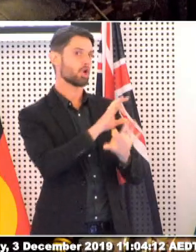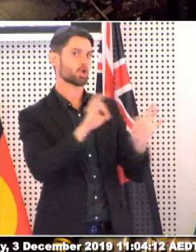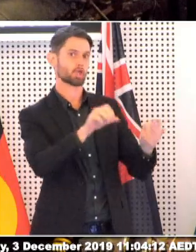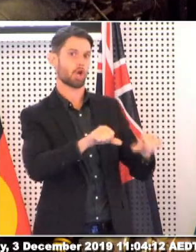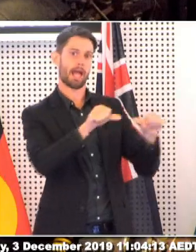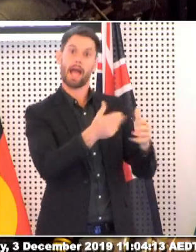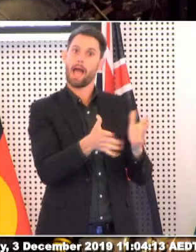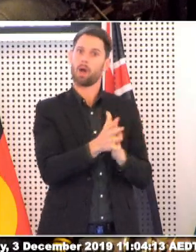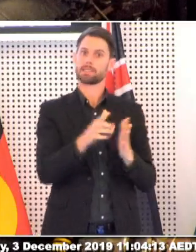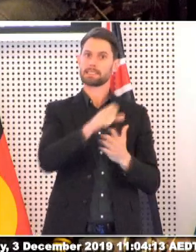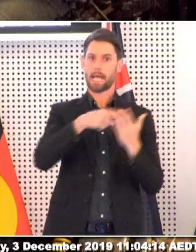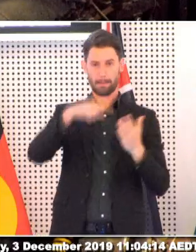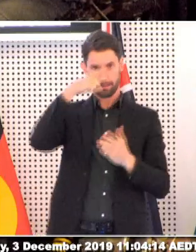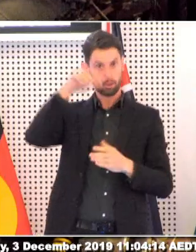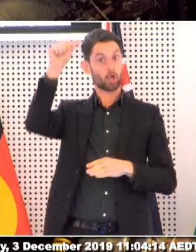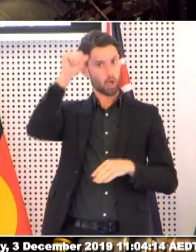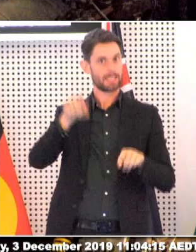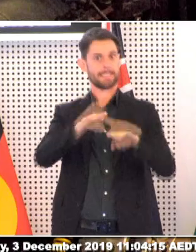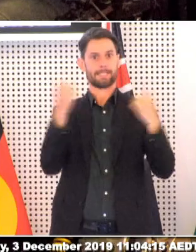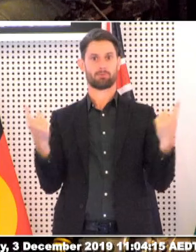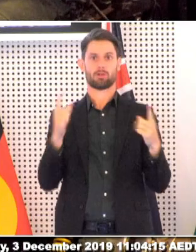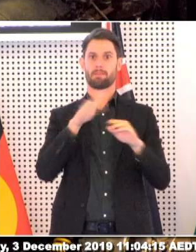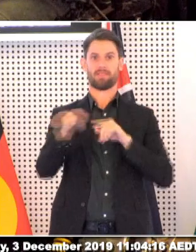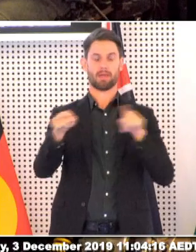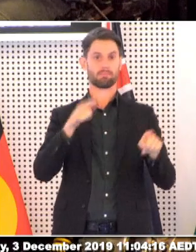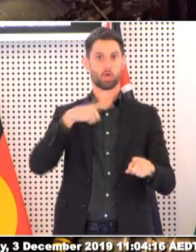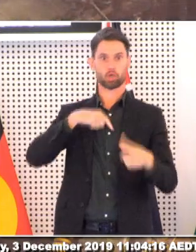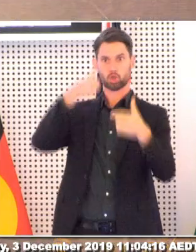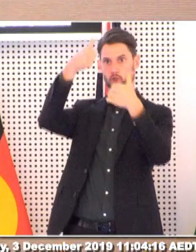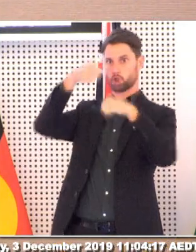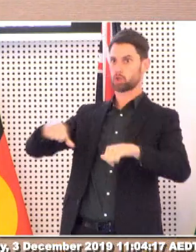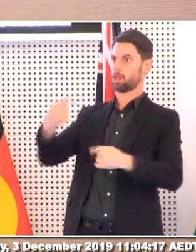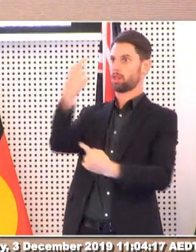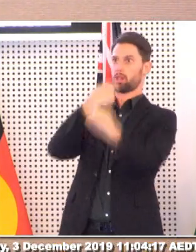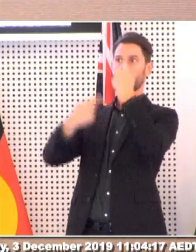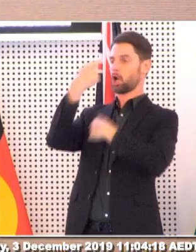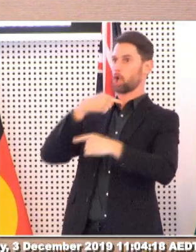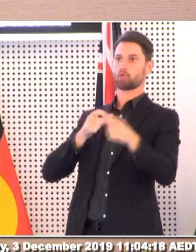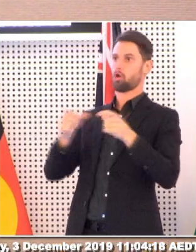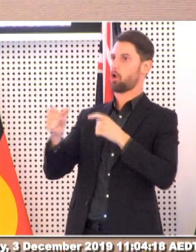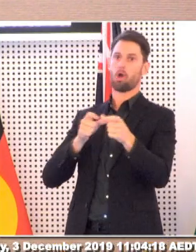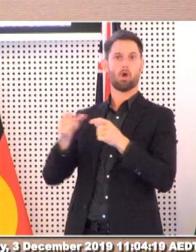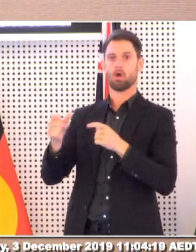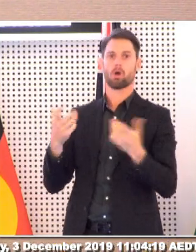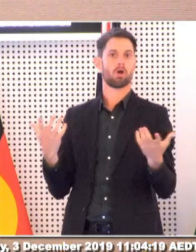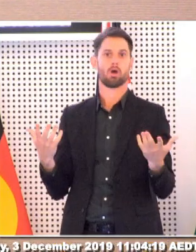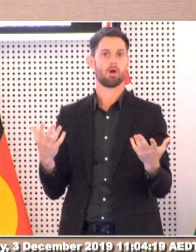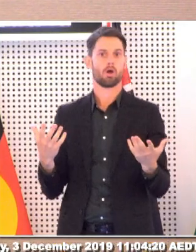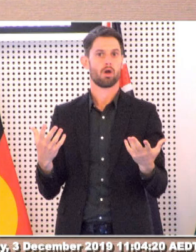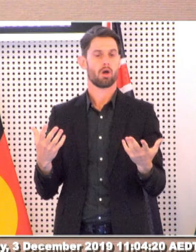And how do you bring it forward. How has your research examined that and where are the challenges for people with disability to know and understand that